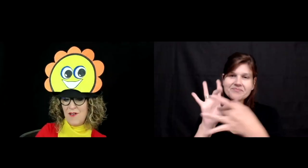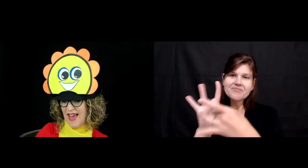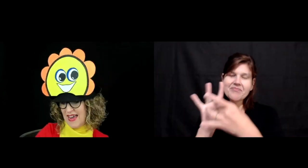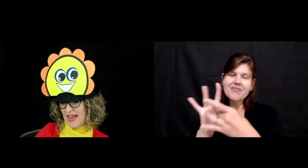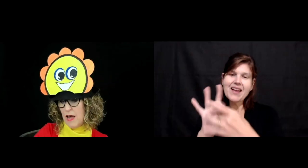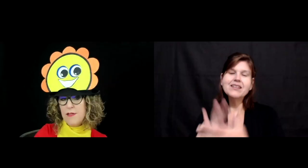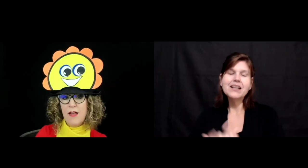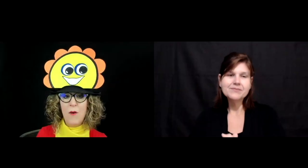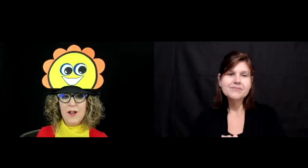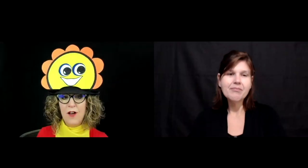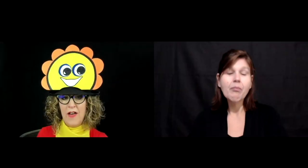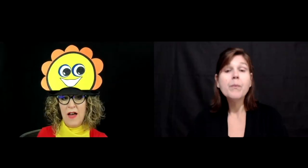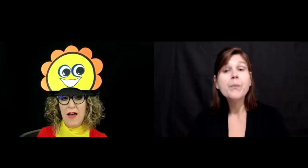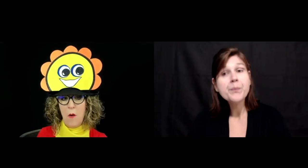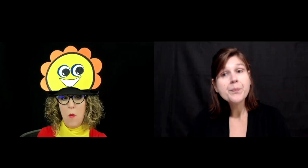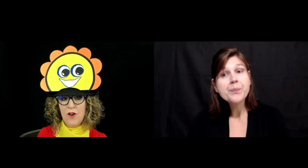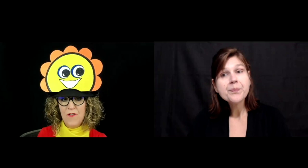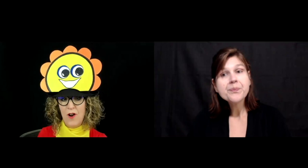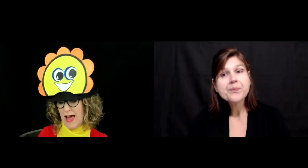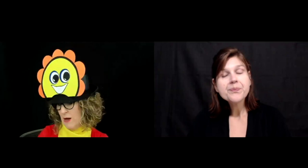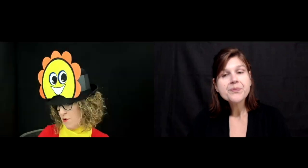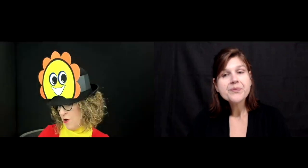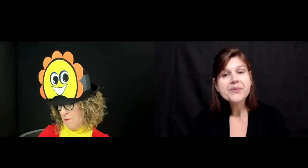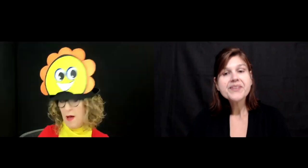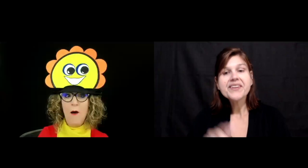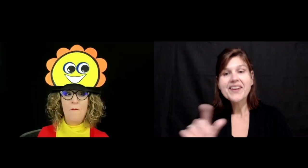Okay, so another wonderful outcome